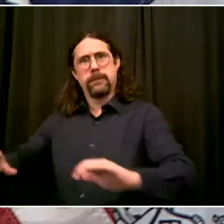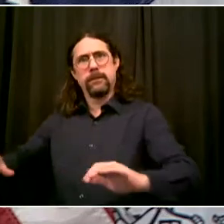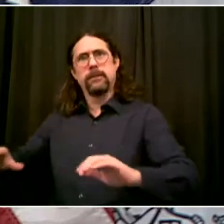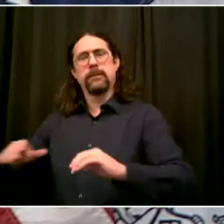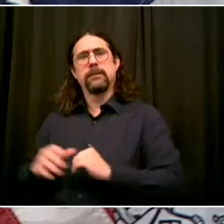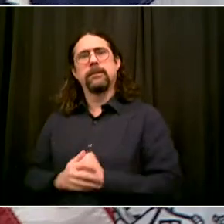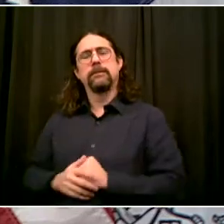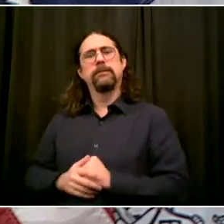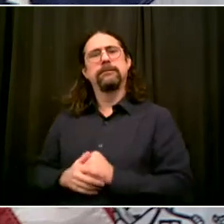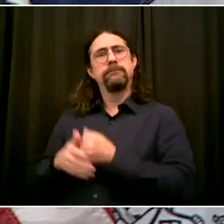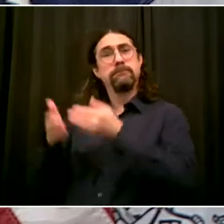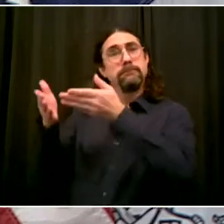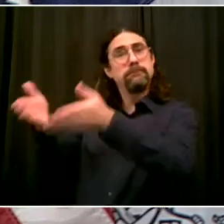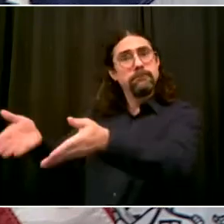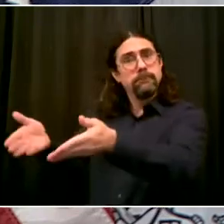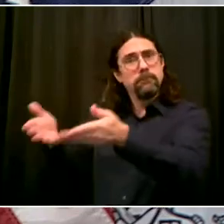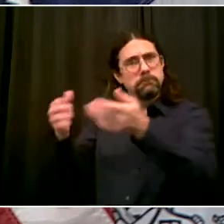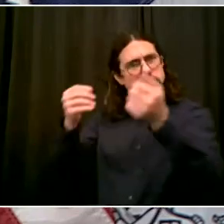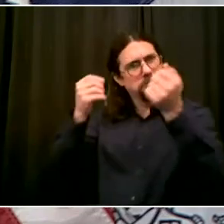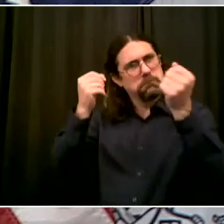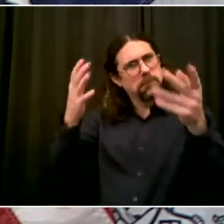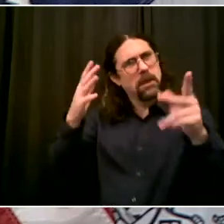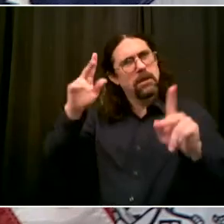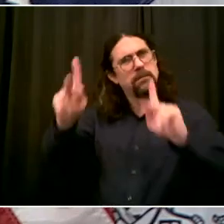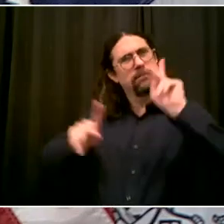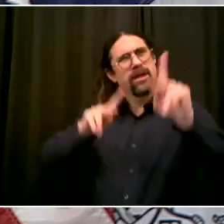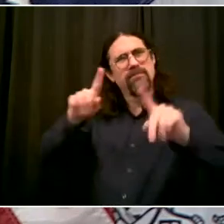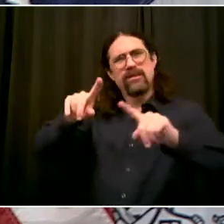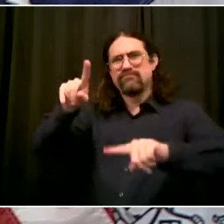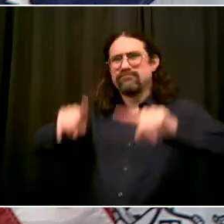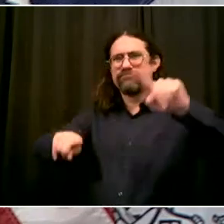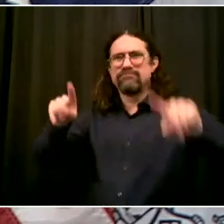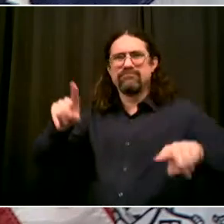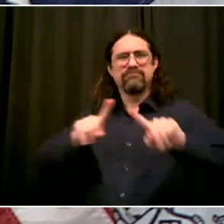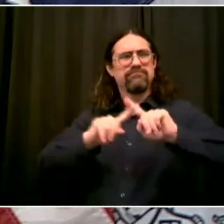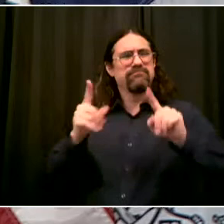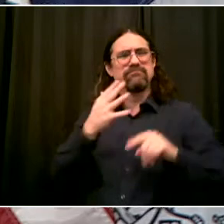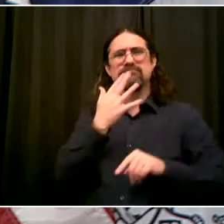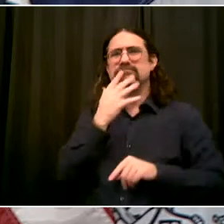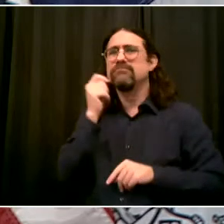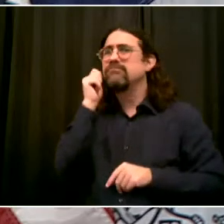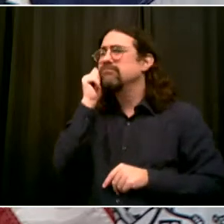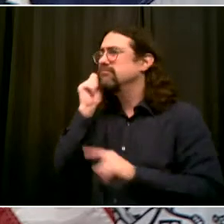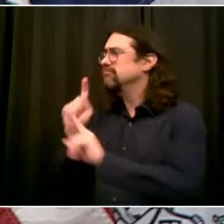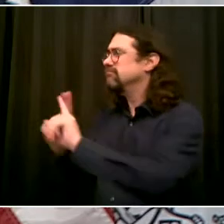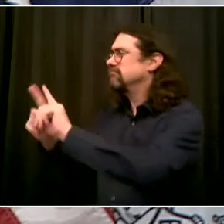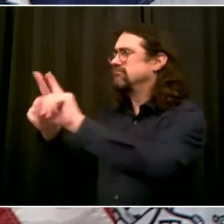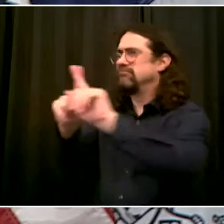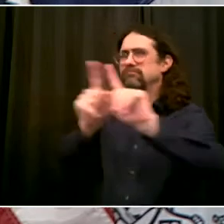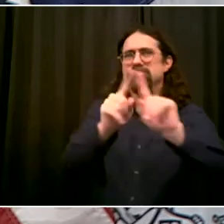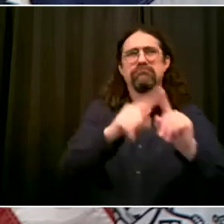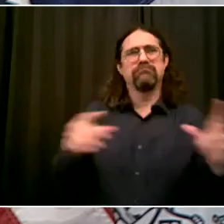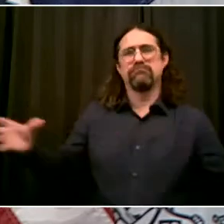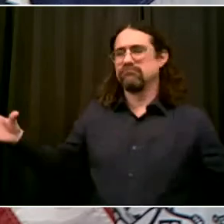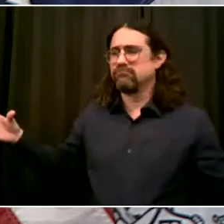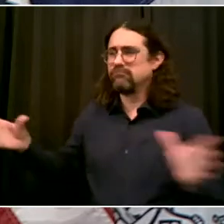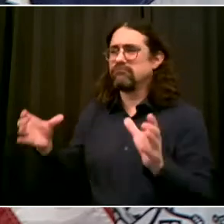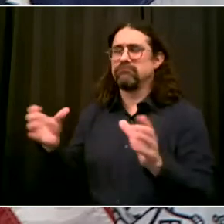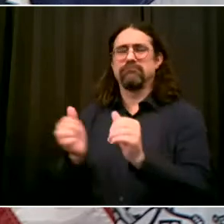HARD. I WANT TO SAY, EVERY COMMUNITY PARTICIPATED IN CROWN HEIGHTS. AND IT WAS